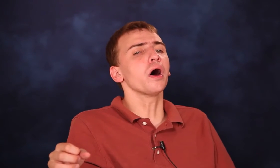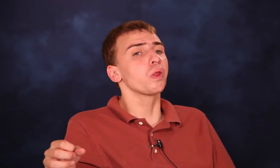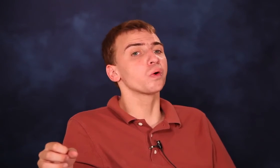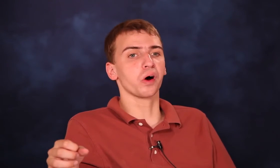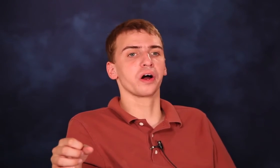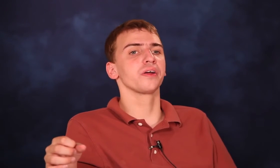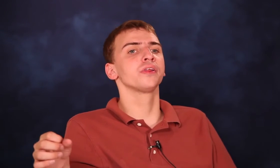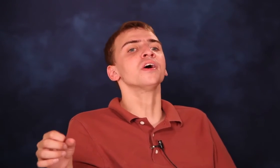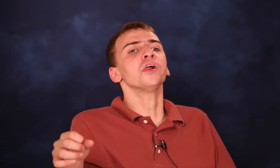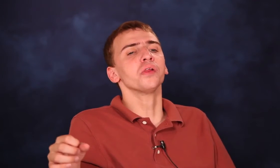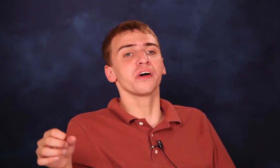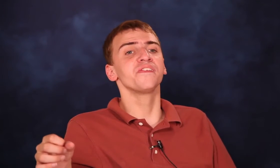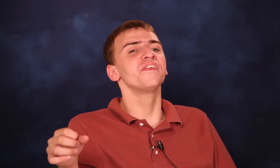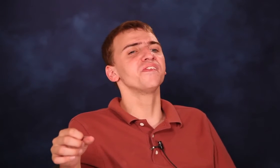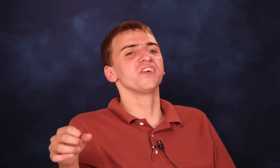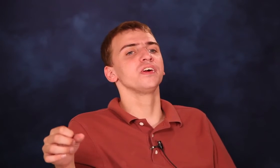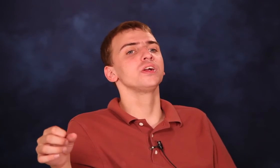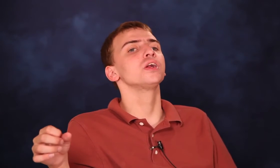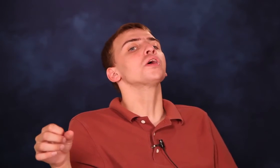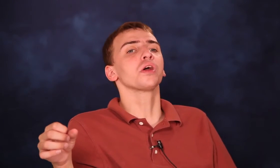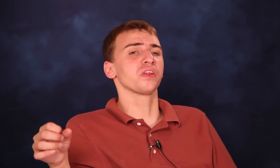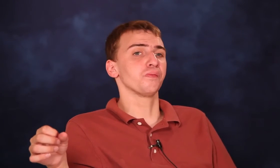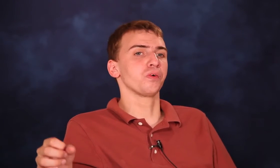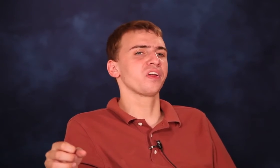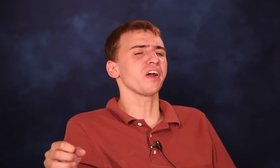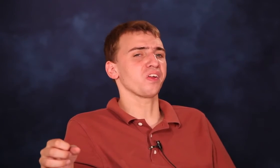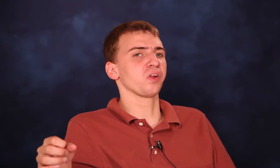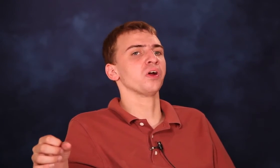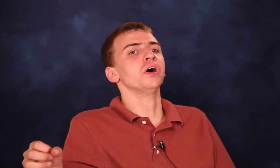Otherwise, the information is protected